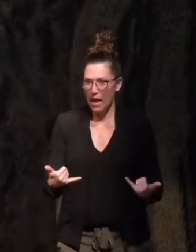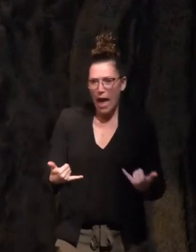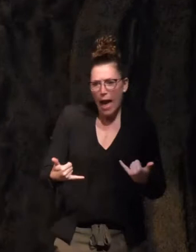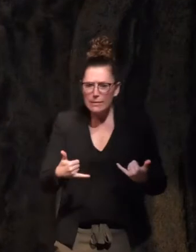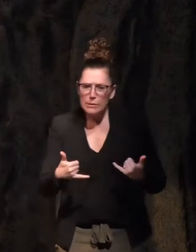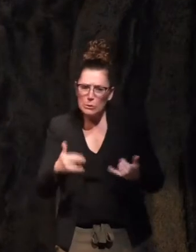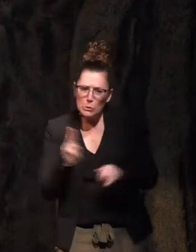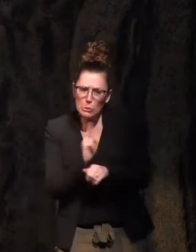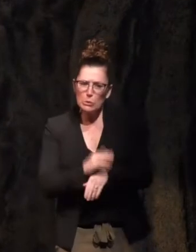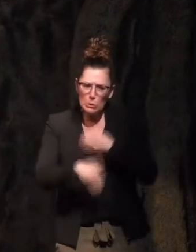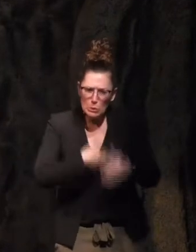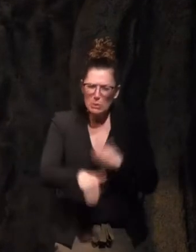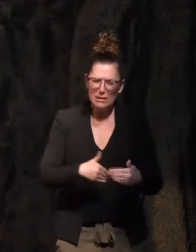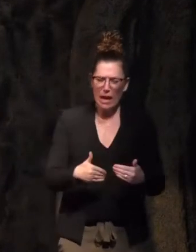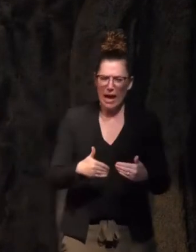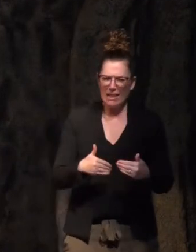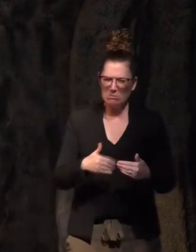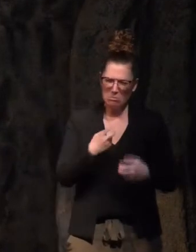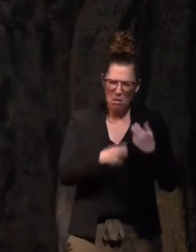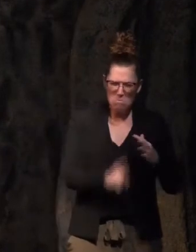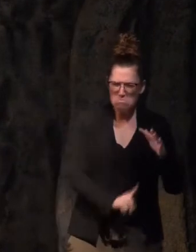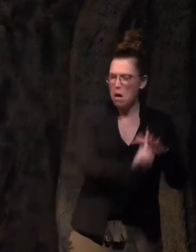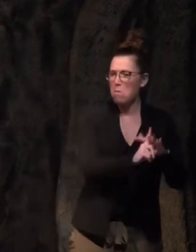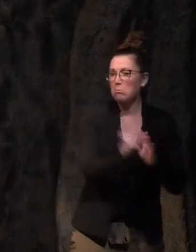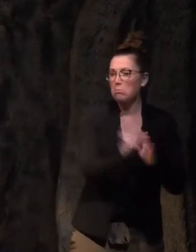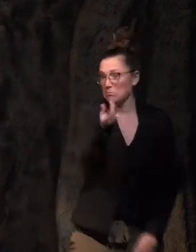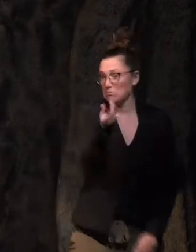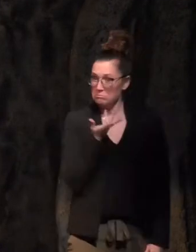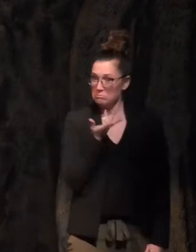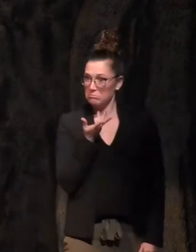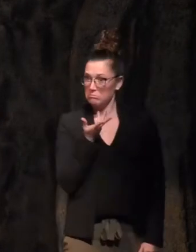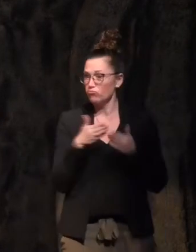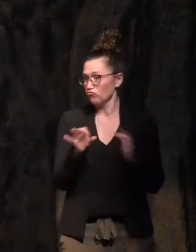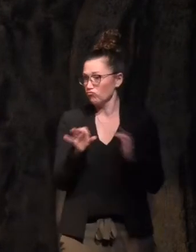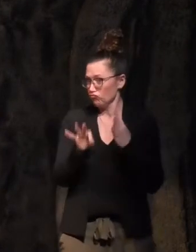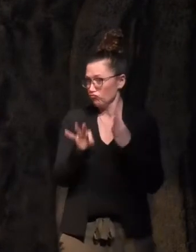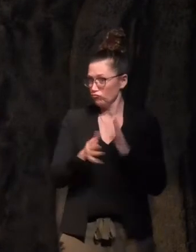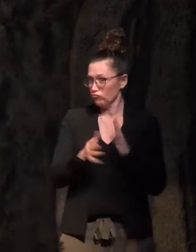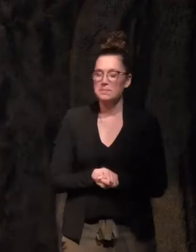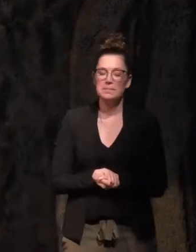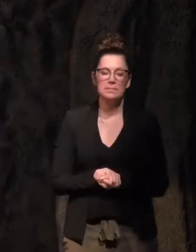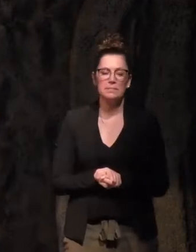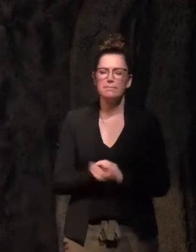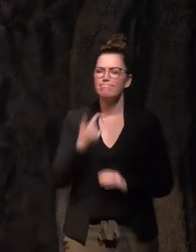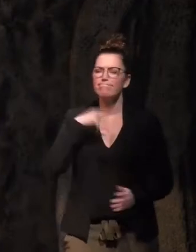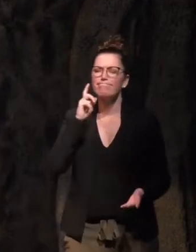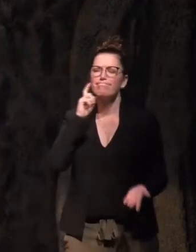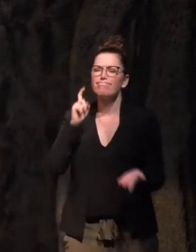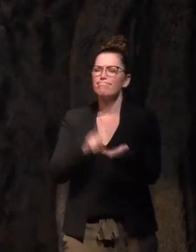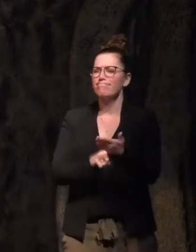that would be great. We've noticed one little glitch. If you click on the schedule,